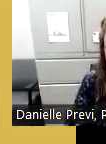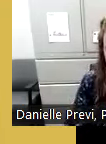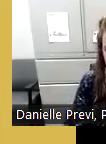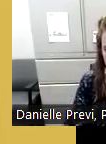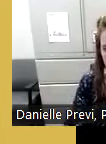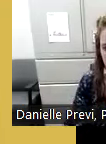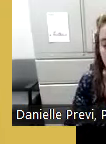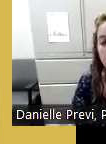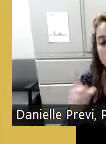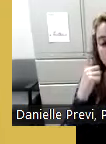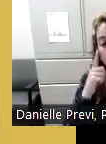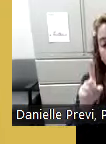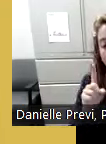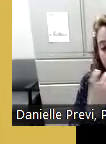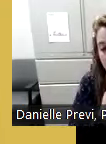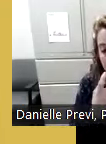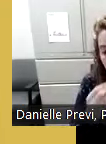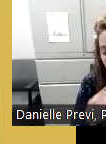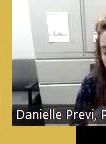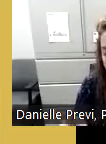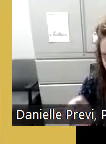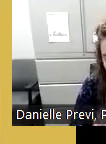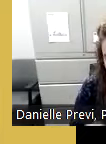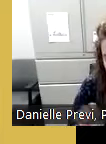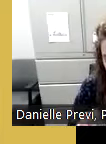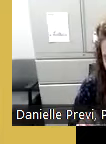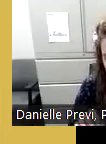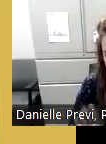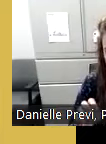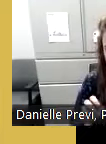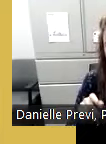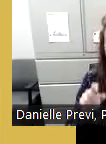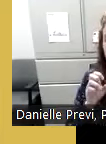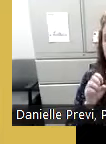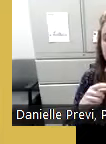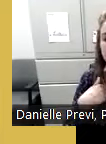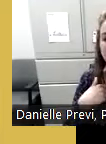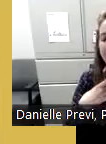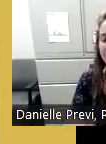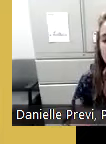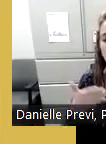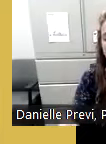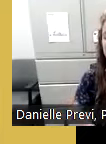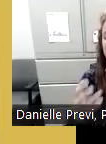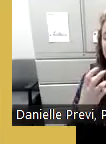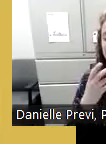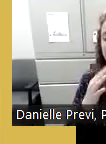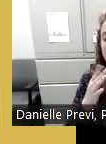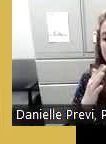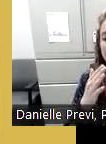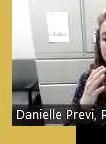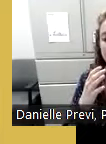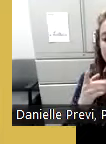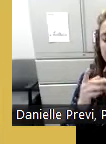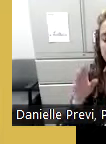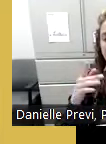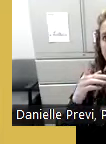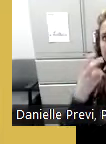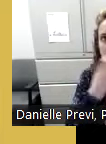for example. Visual phonics systems for speech and language evaluation. I like to recommend